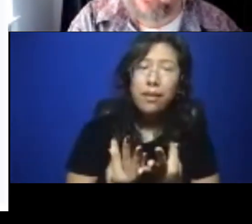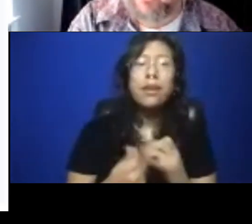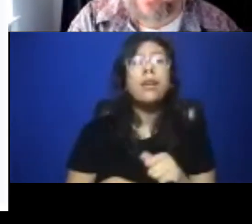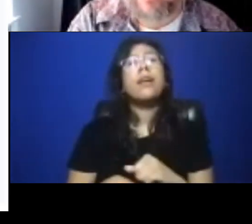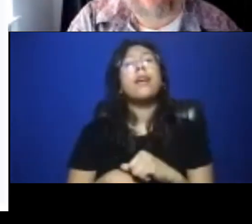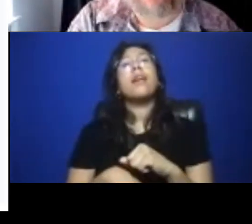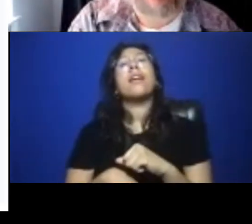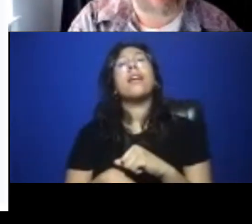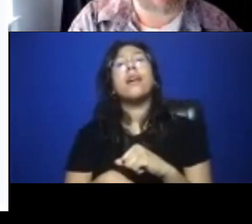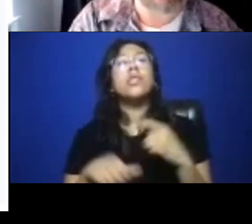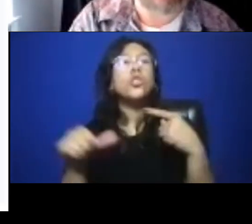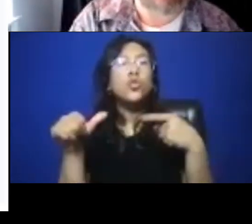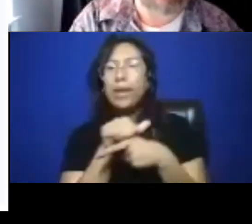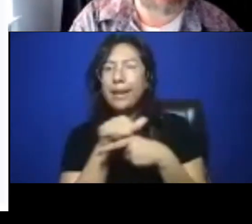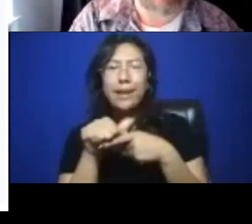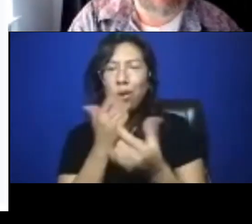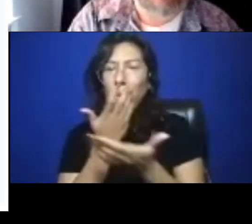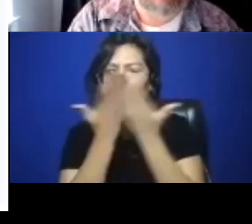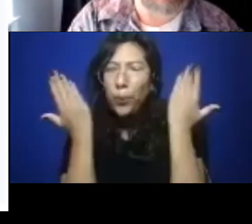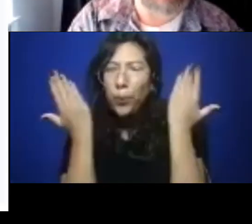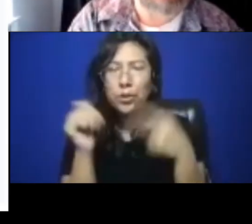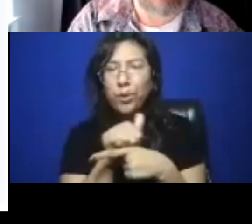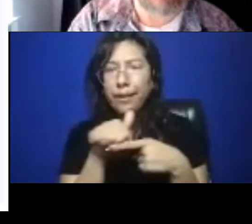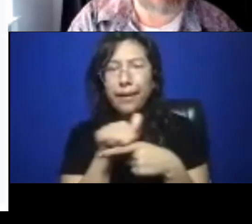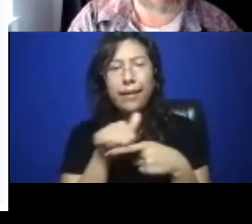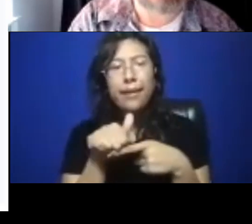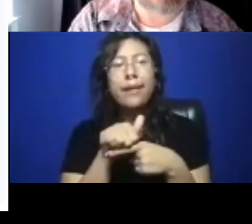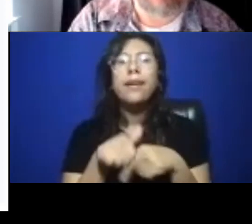So probably lack of trainings or training deficits.